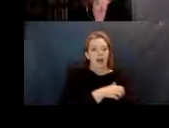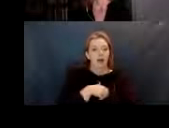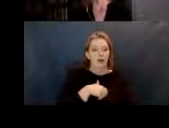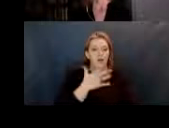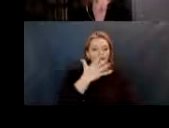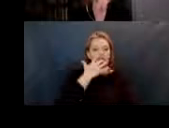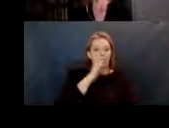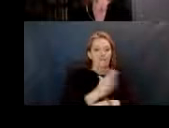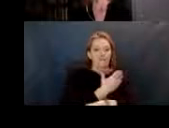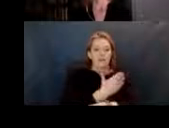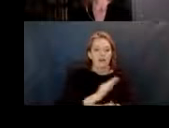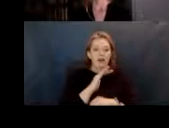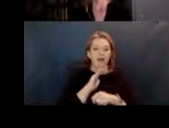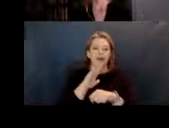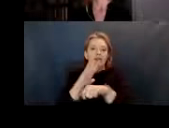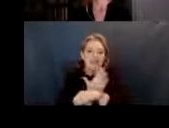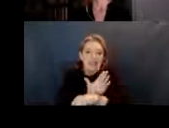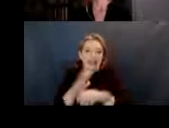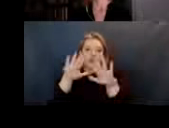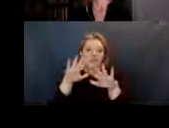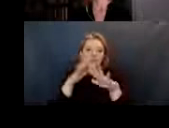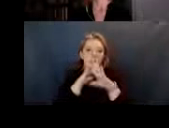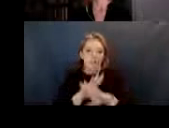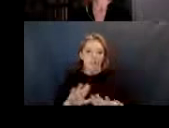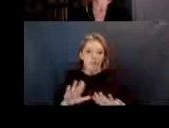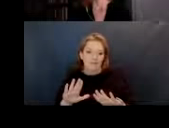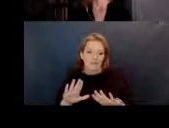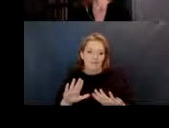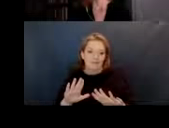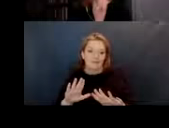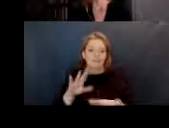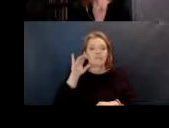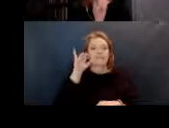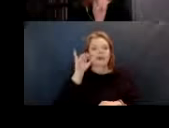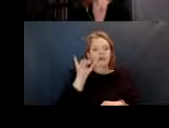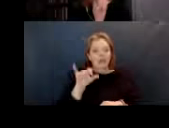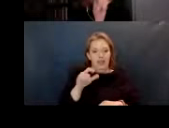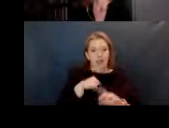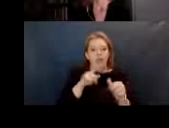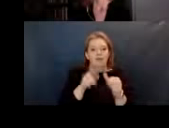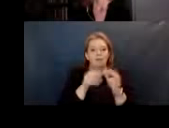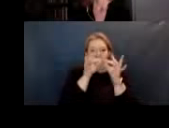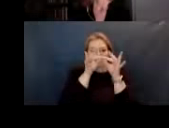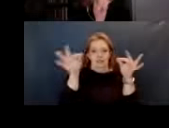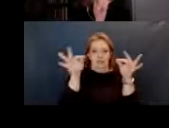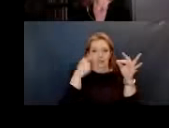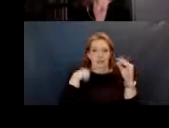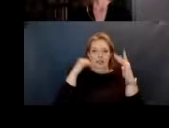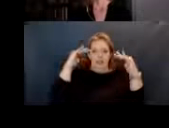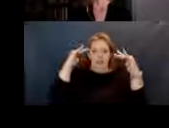and so from there I worked my way down